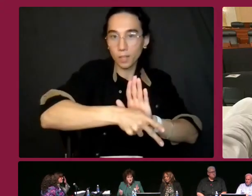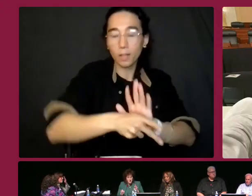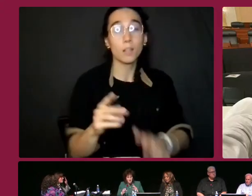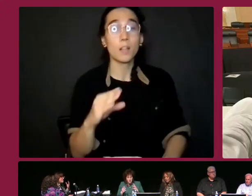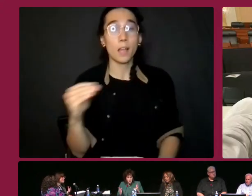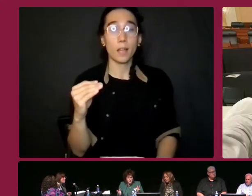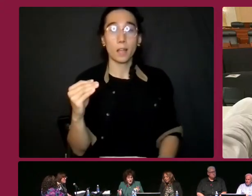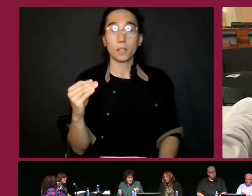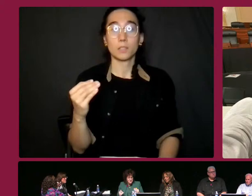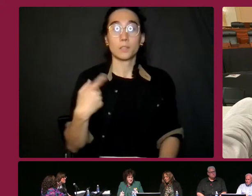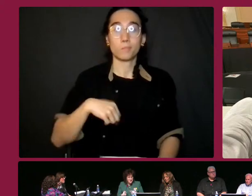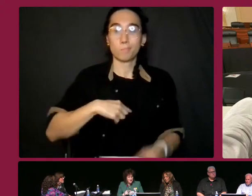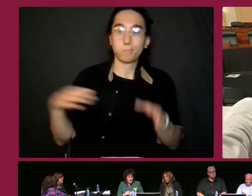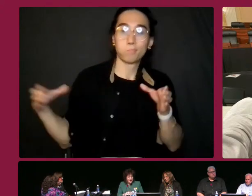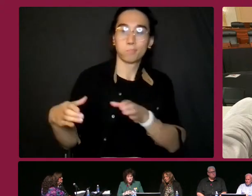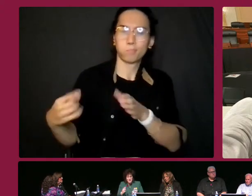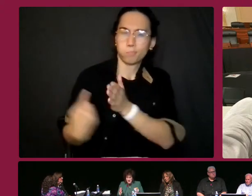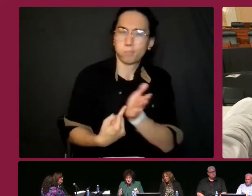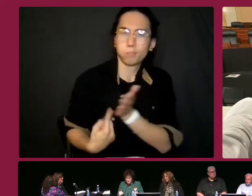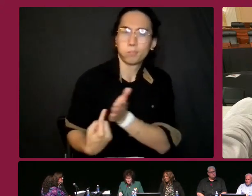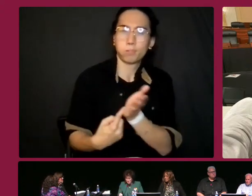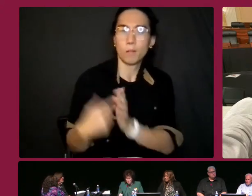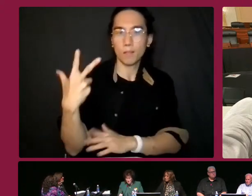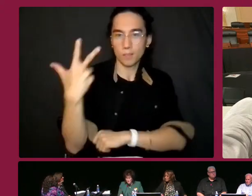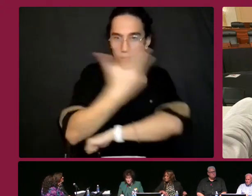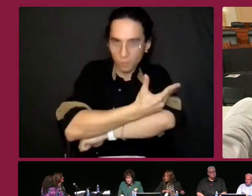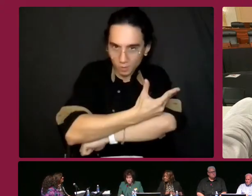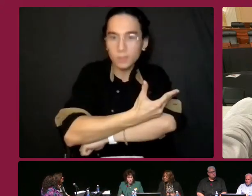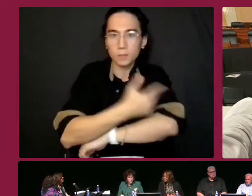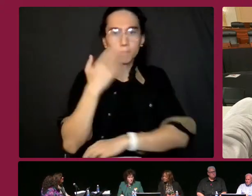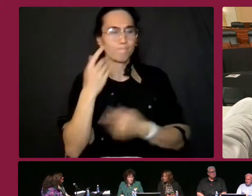uh, three days advocating at the federal level for